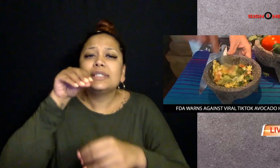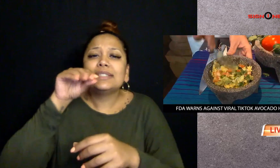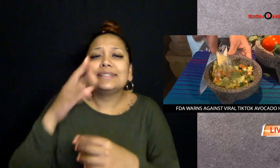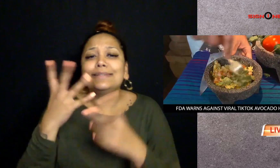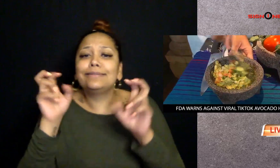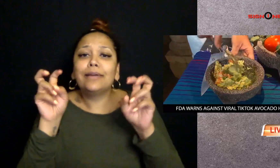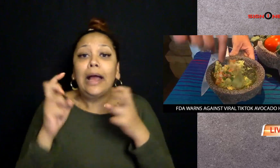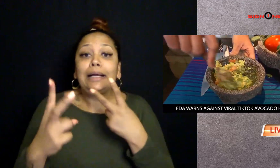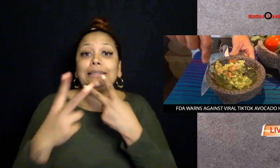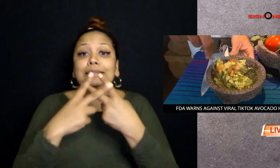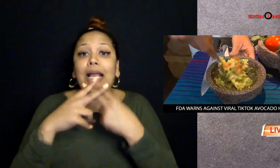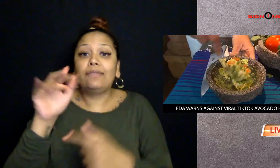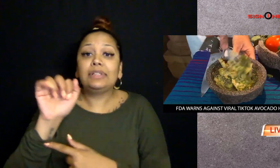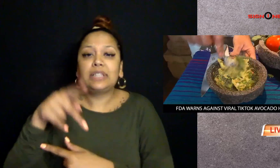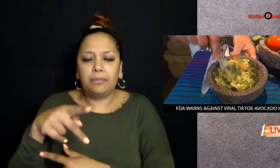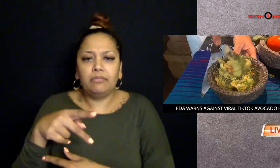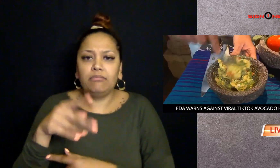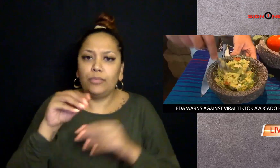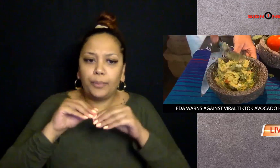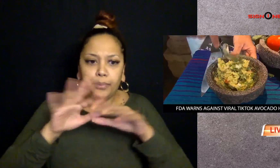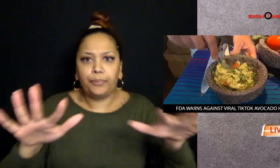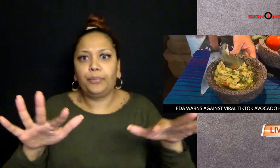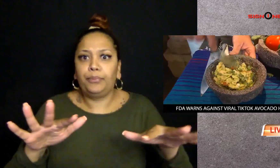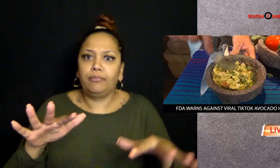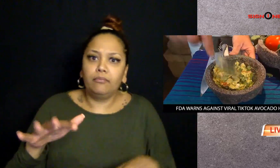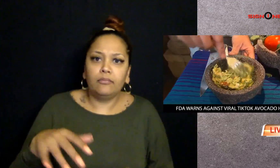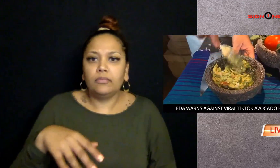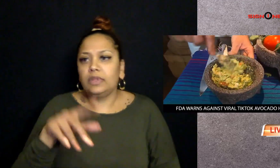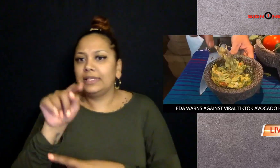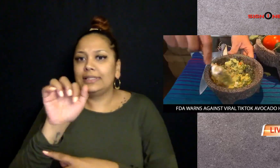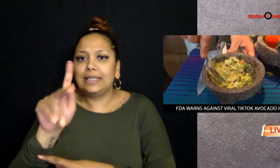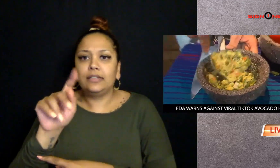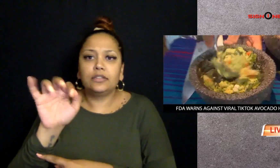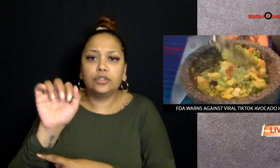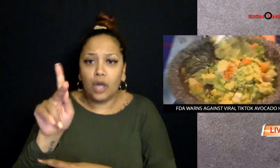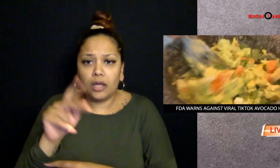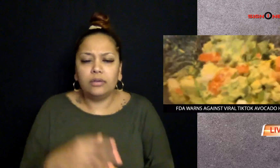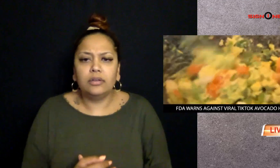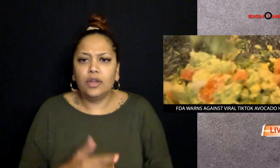the Food and Drug Administration is warning against a popular food saving tip that has